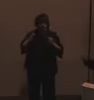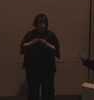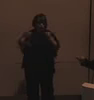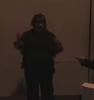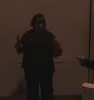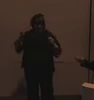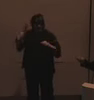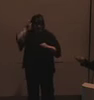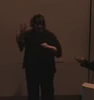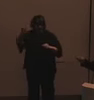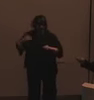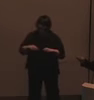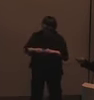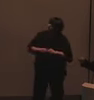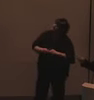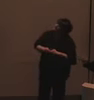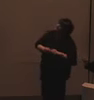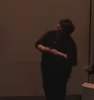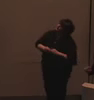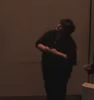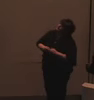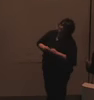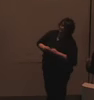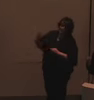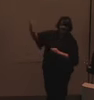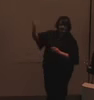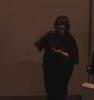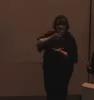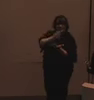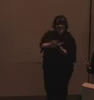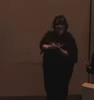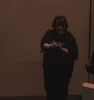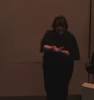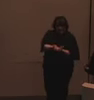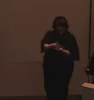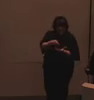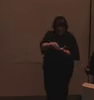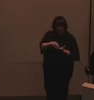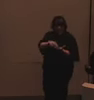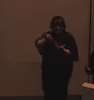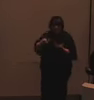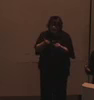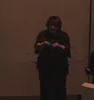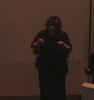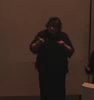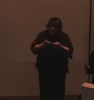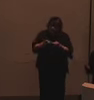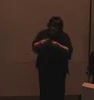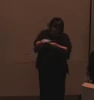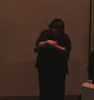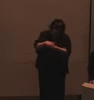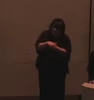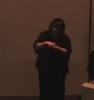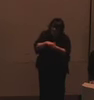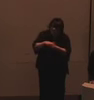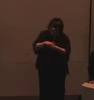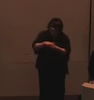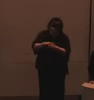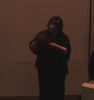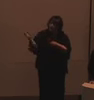The nest, I like to say the nest is the place or the space well-prepared for people.